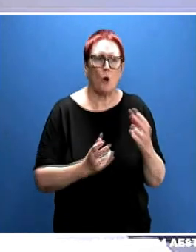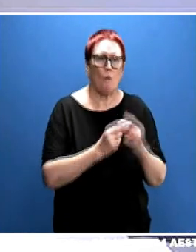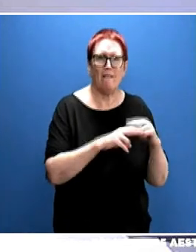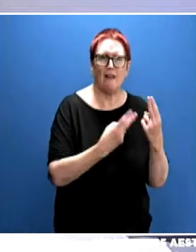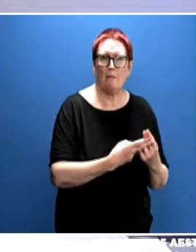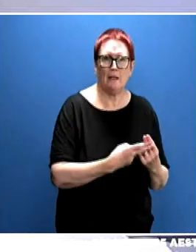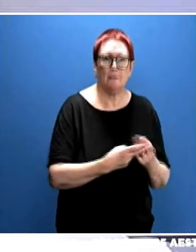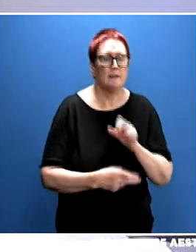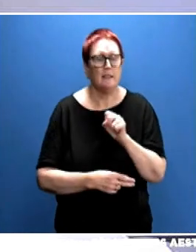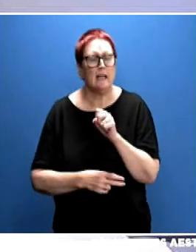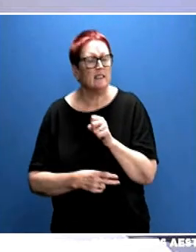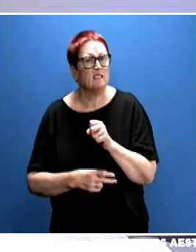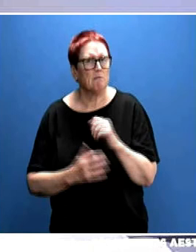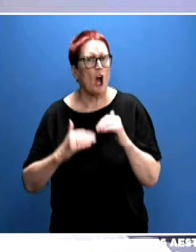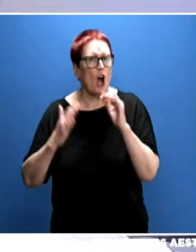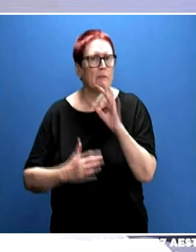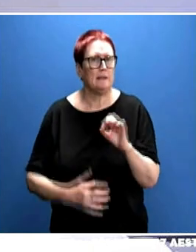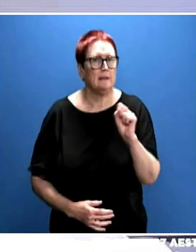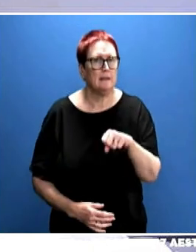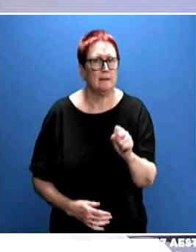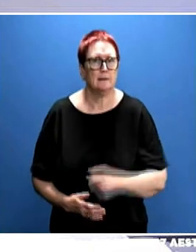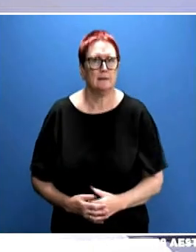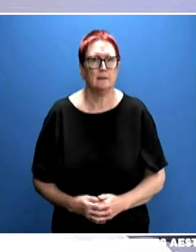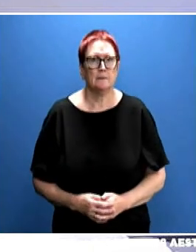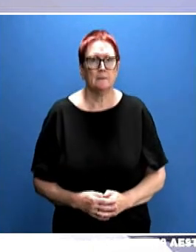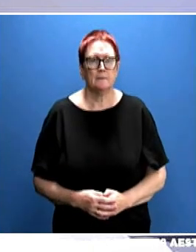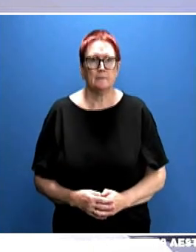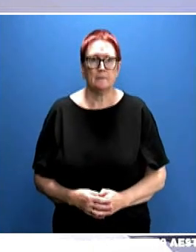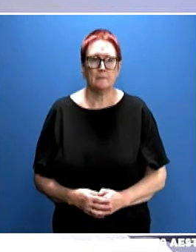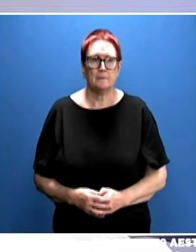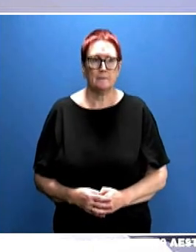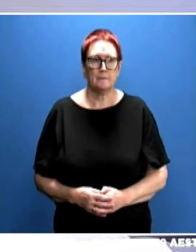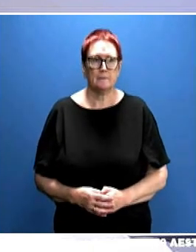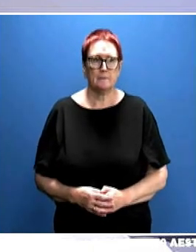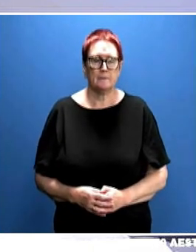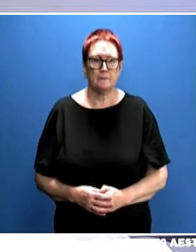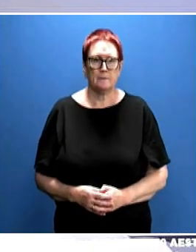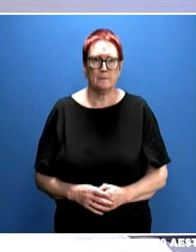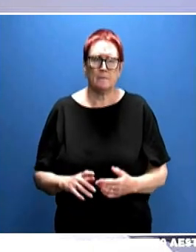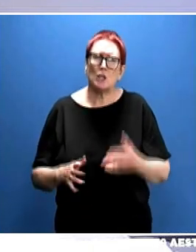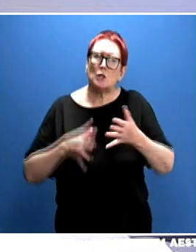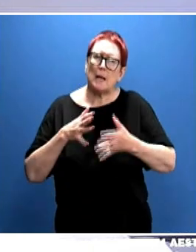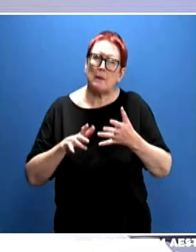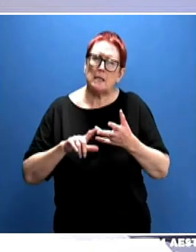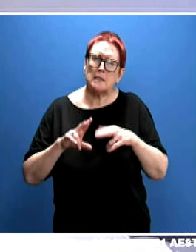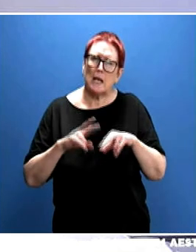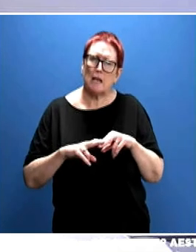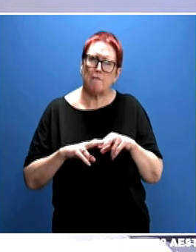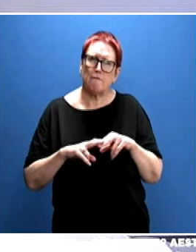That's highly likely, yes. Well, if the child is in the care and protection of the CEO